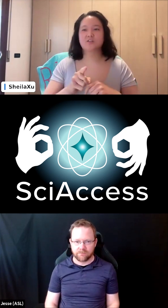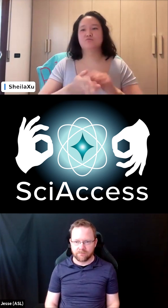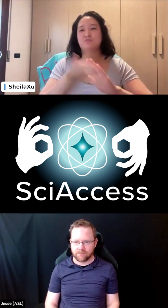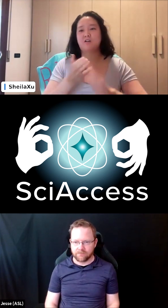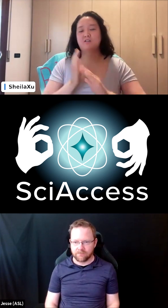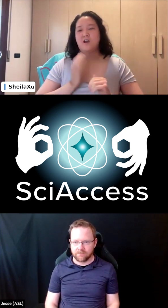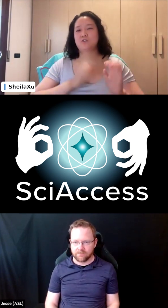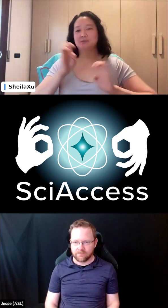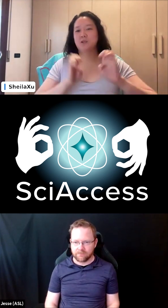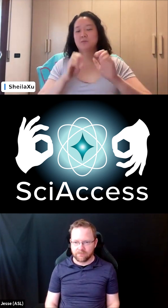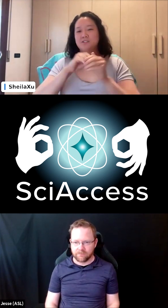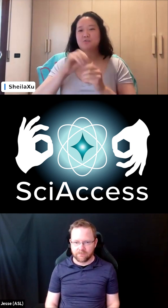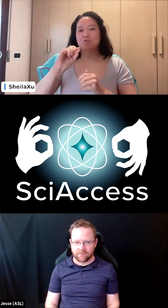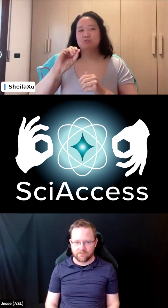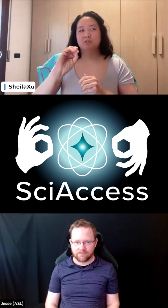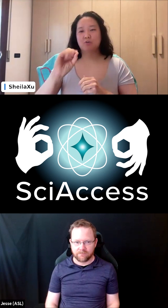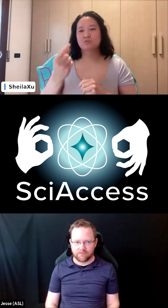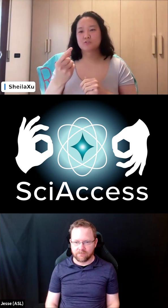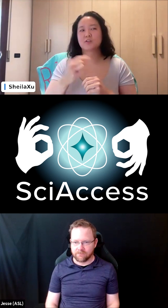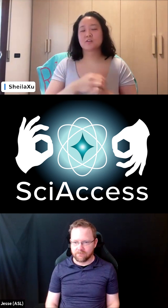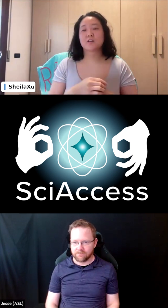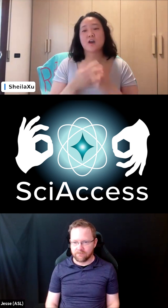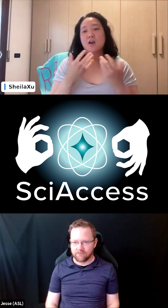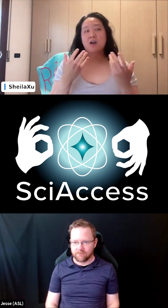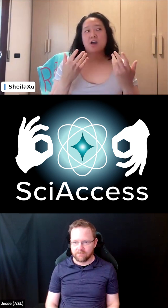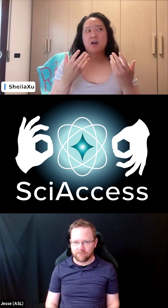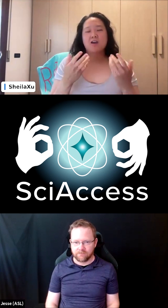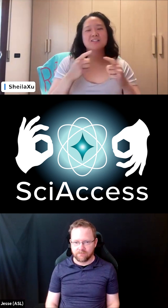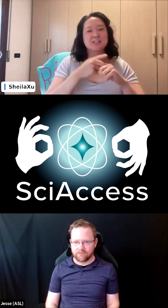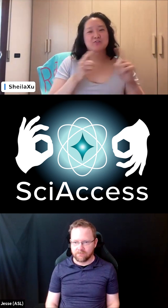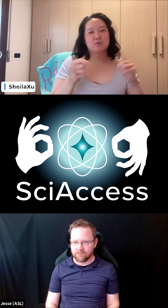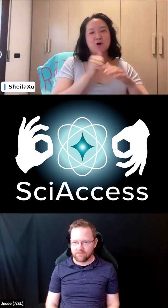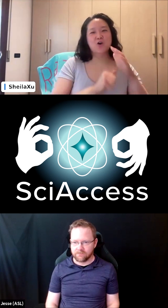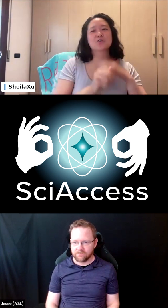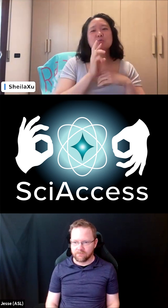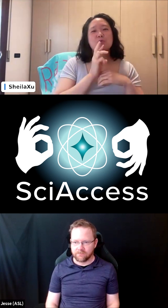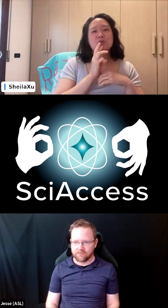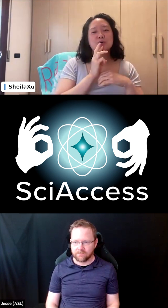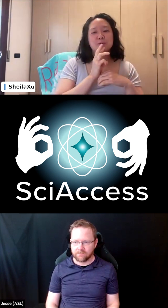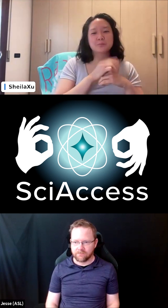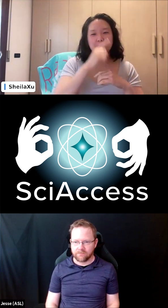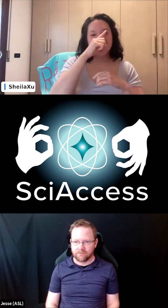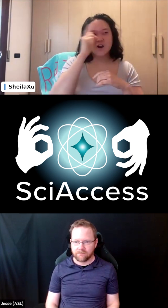and run our experiment in full zero gravity because this is much different than the underwater experiment.